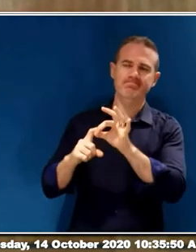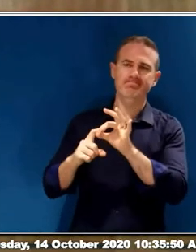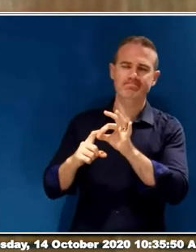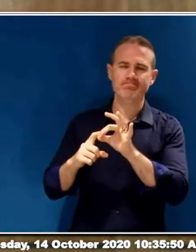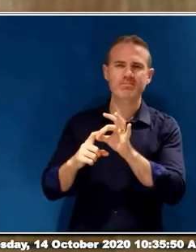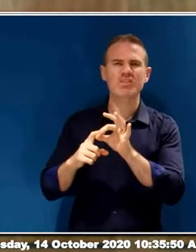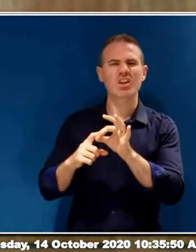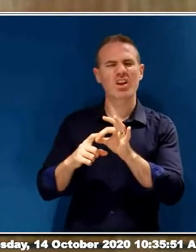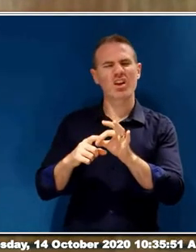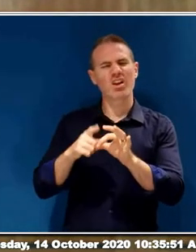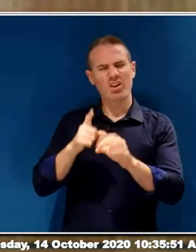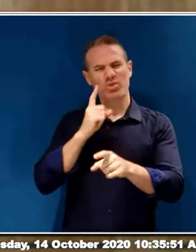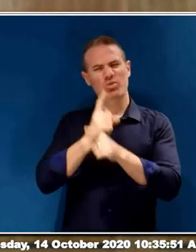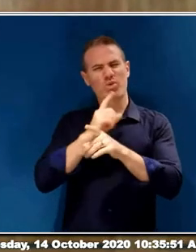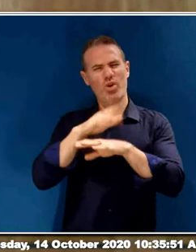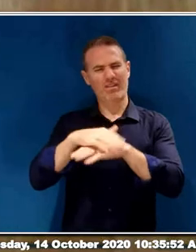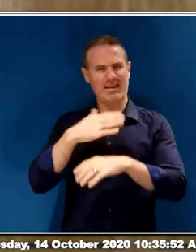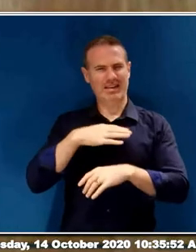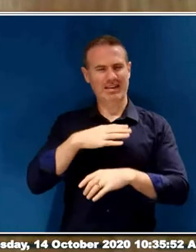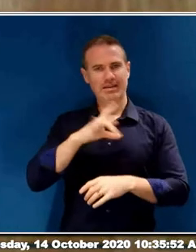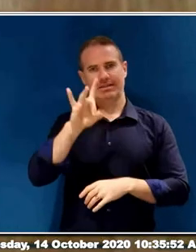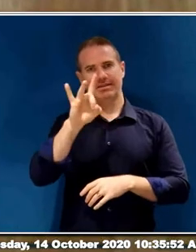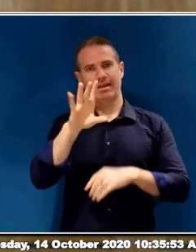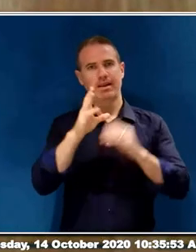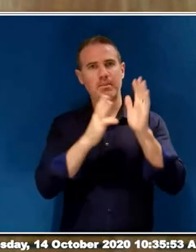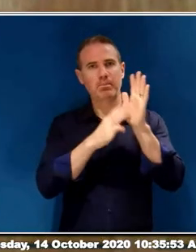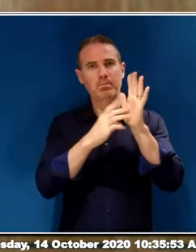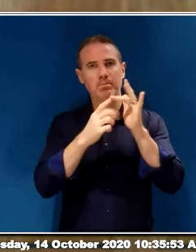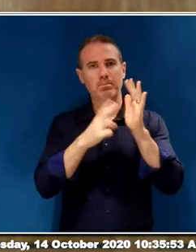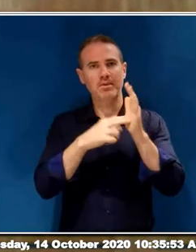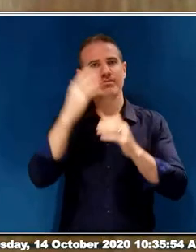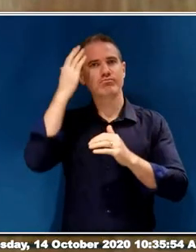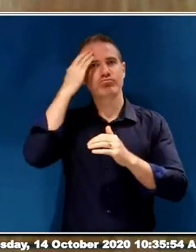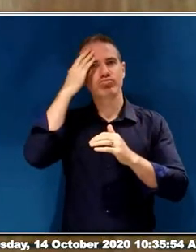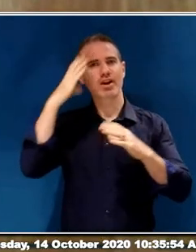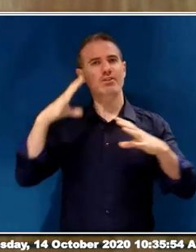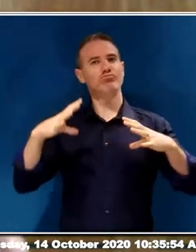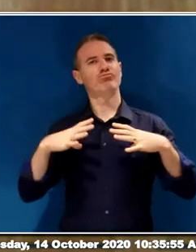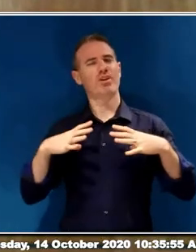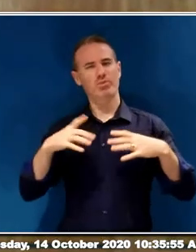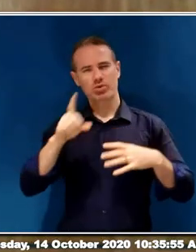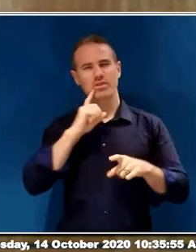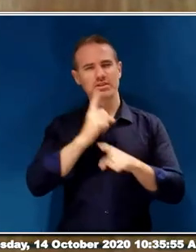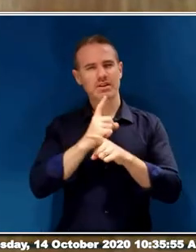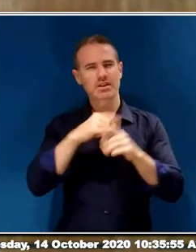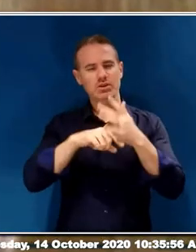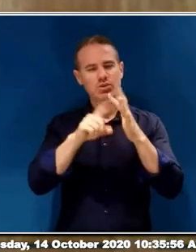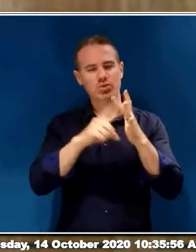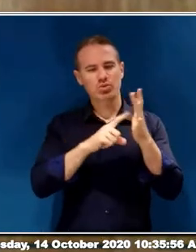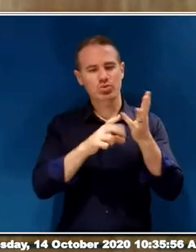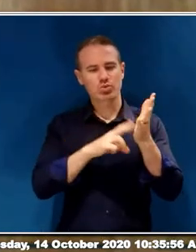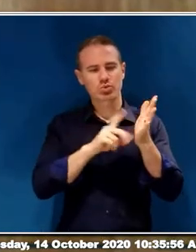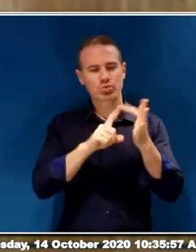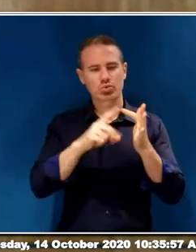paragraph 55 to an incident in June 2018 where Kobe fled the classroom.